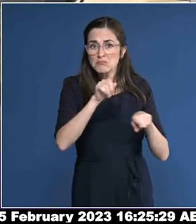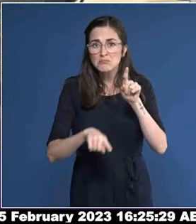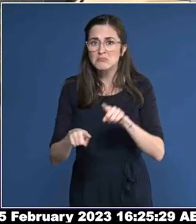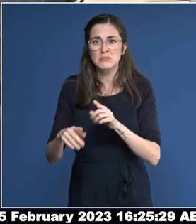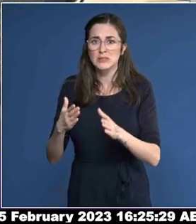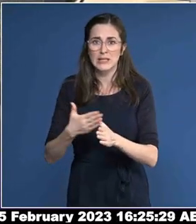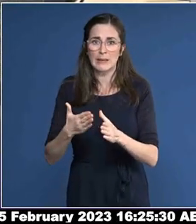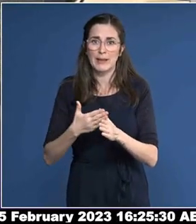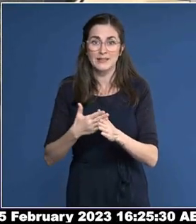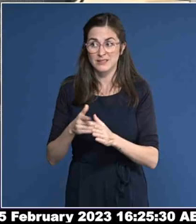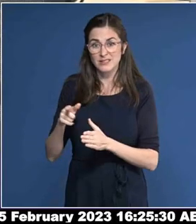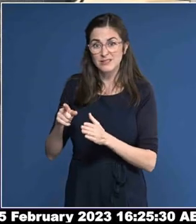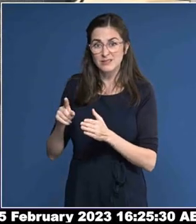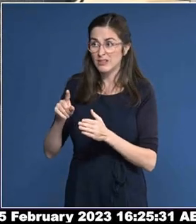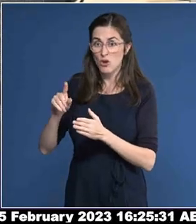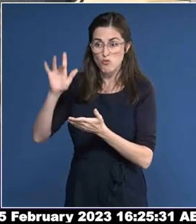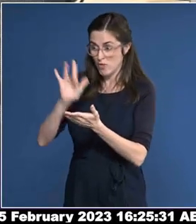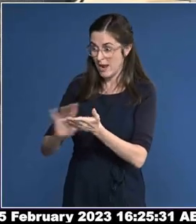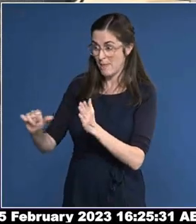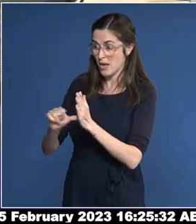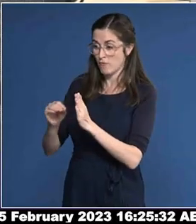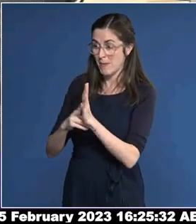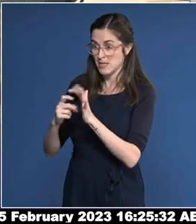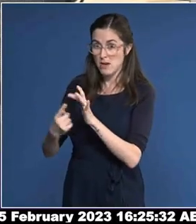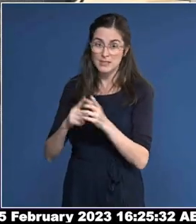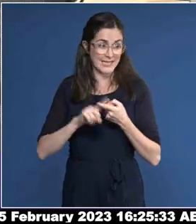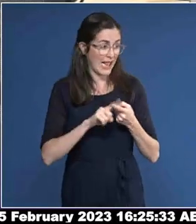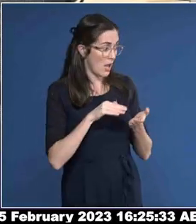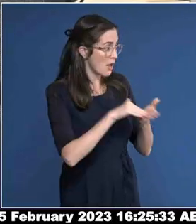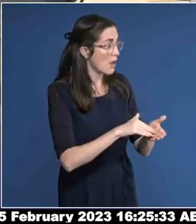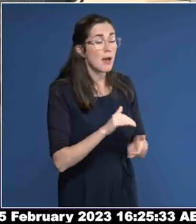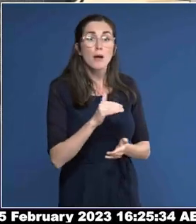capacity, everything from moments of crisis that a participant might be going through.